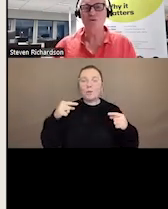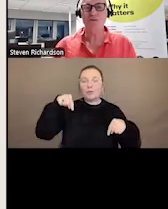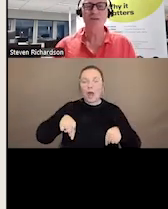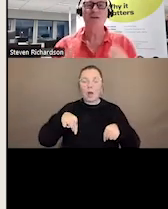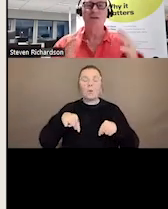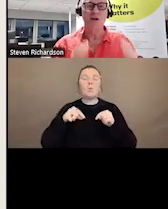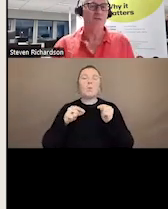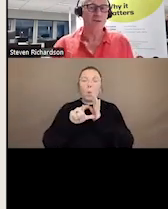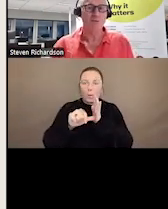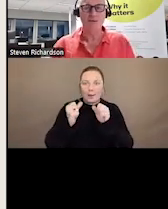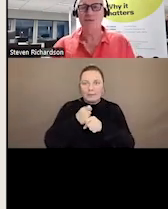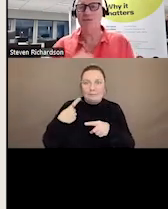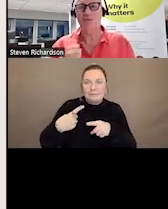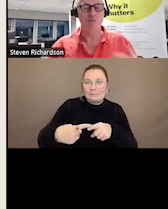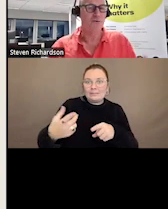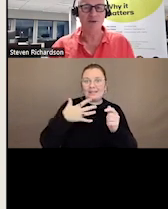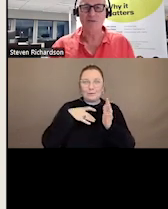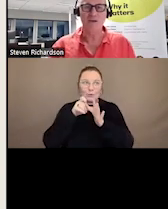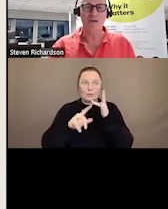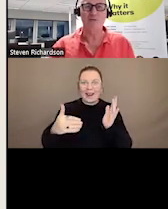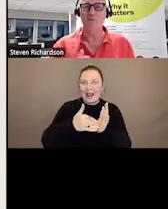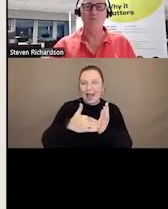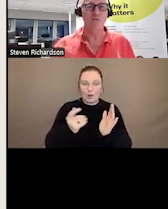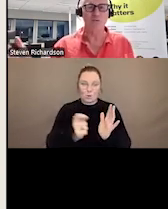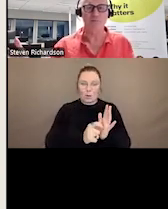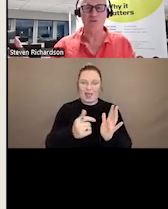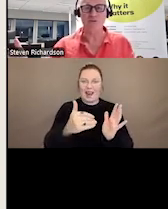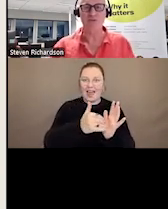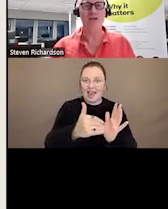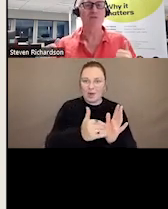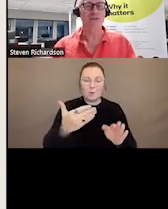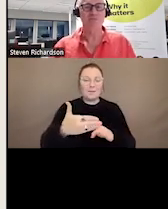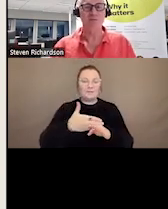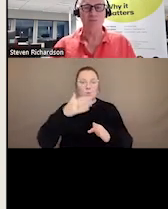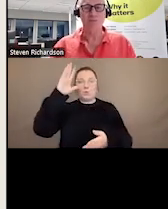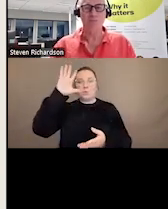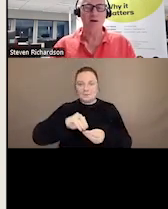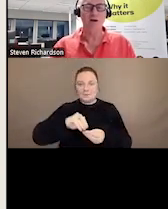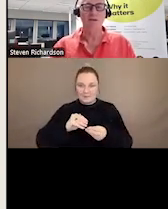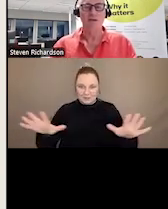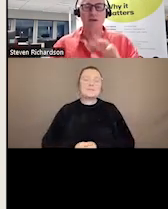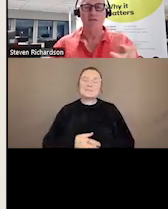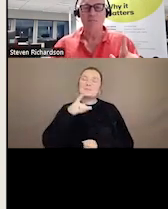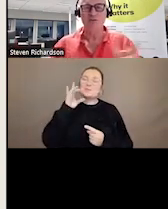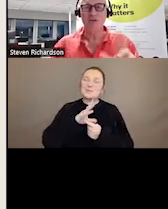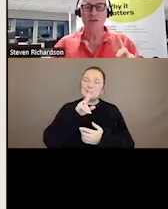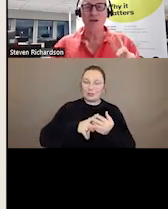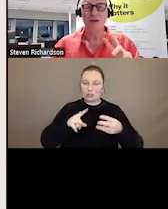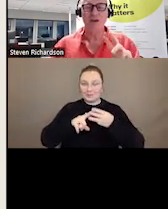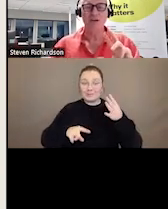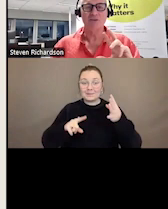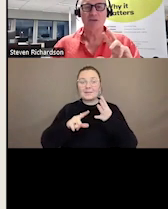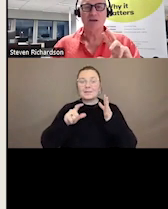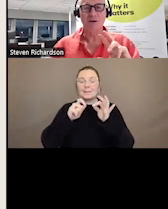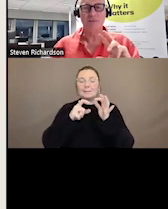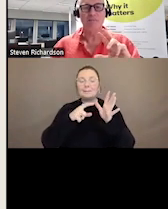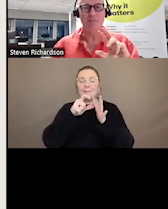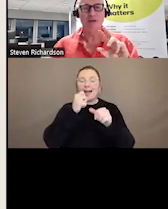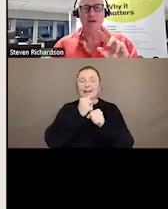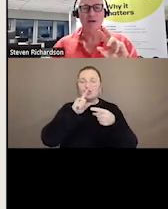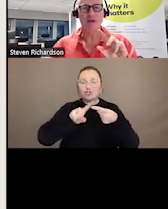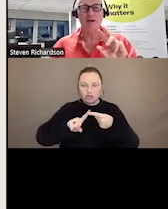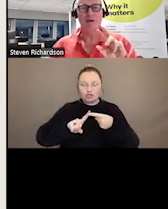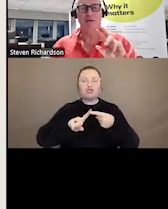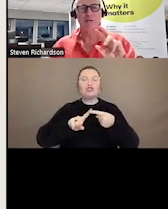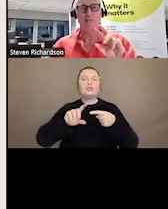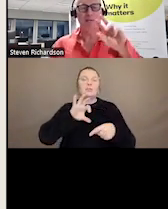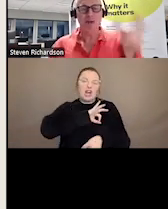urgency. Getting your donation before it finishes, that is an important part. Badging and being